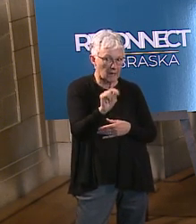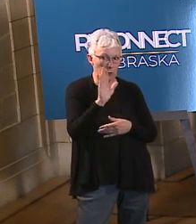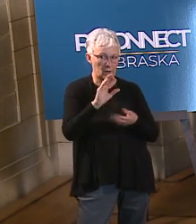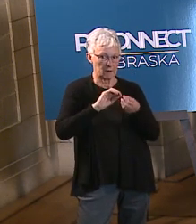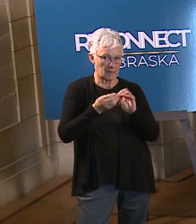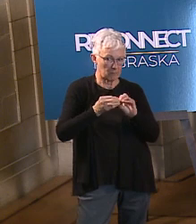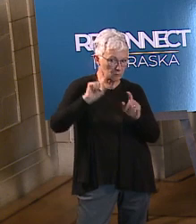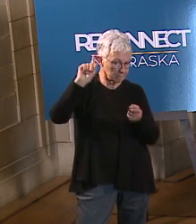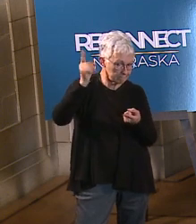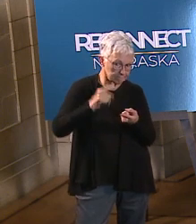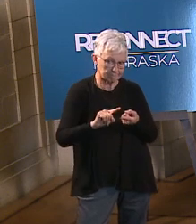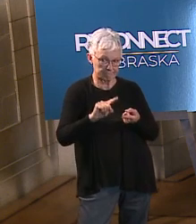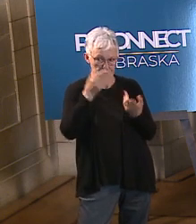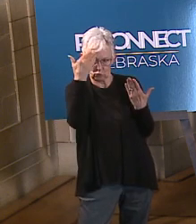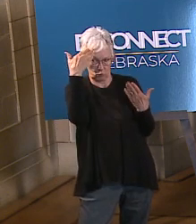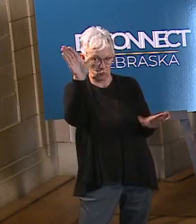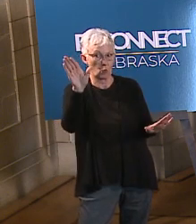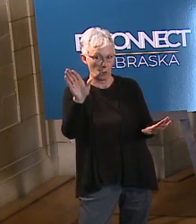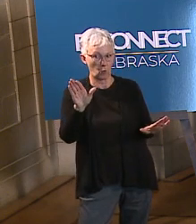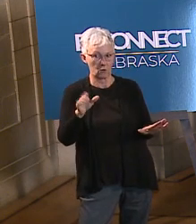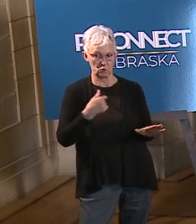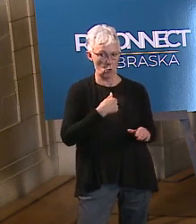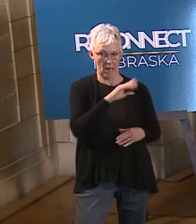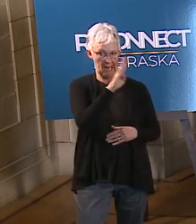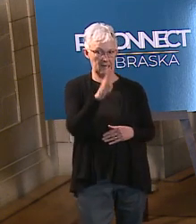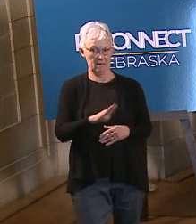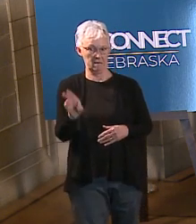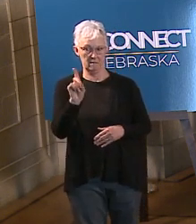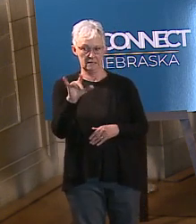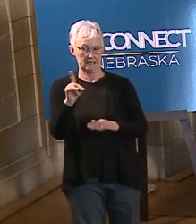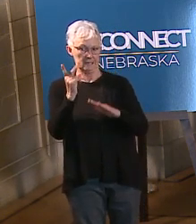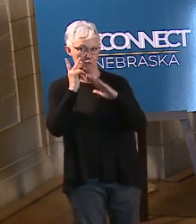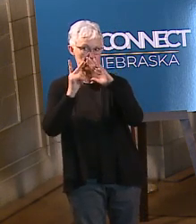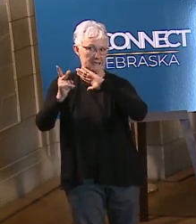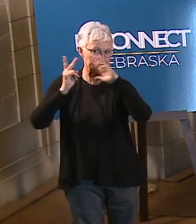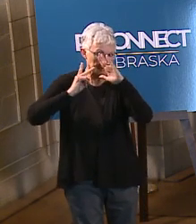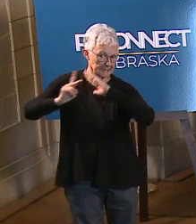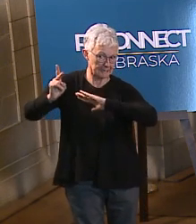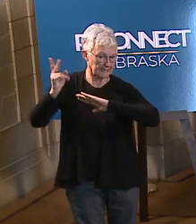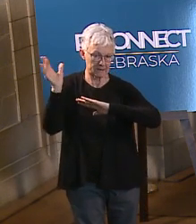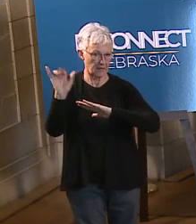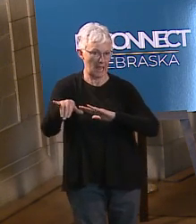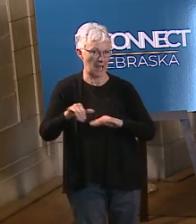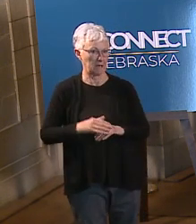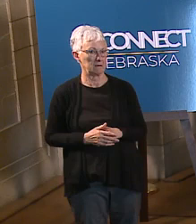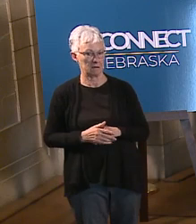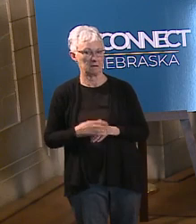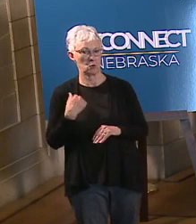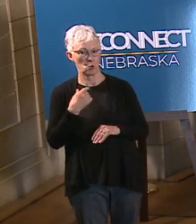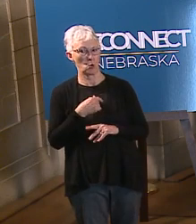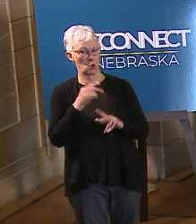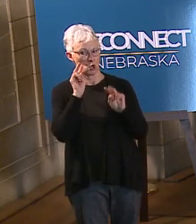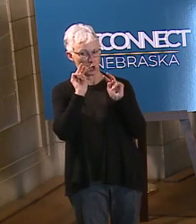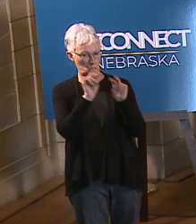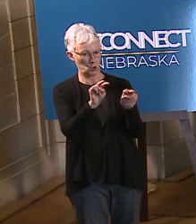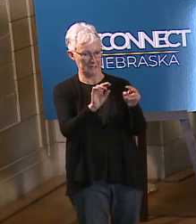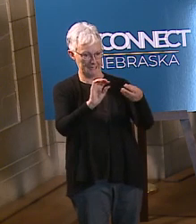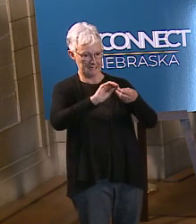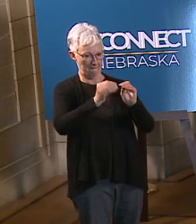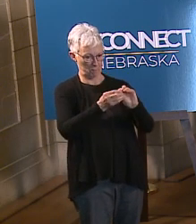VIRUS. AND WE HAD NO EXPERIENCE WITH THIS PARTICULAR VIRUS AND HAD NOT IN THIS COUNTRY FOUGHT A